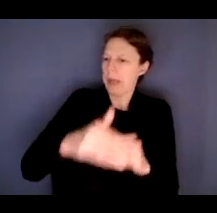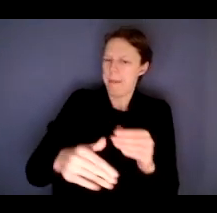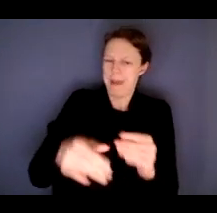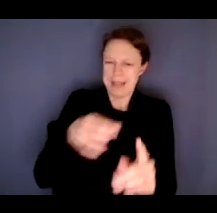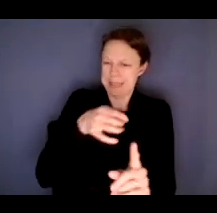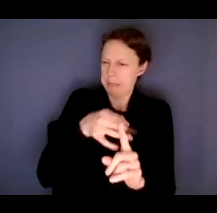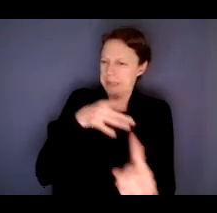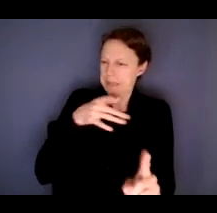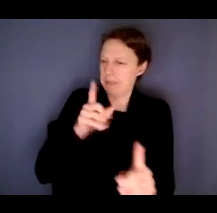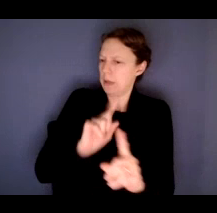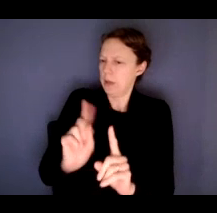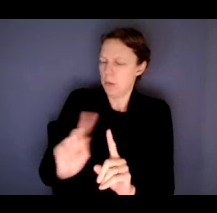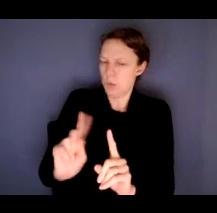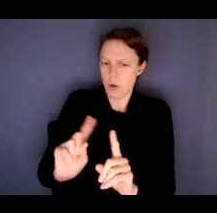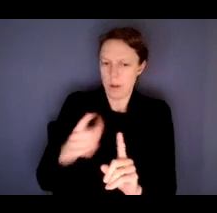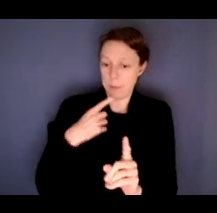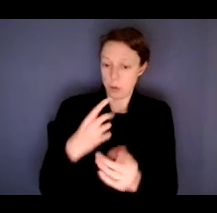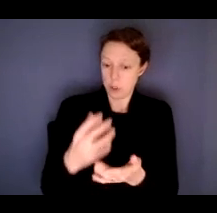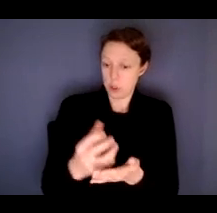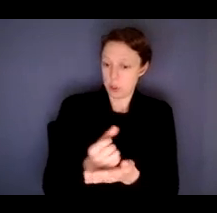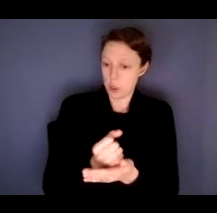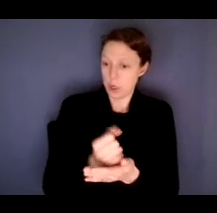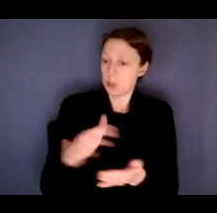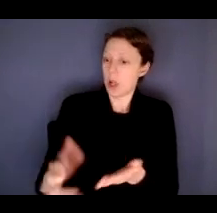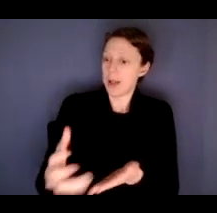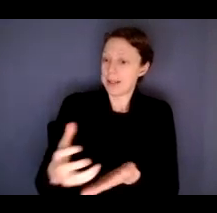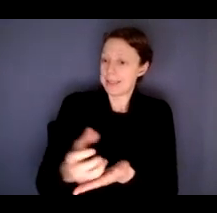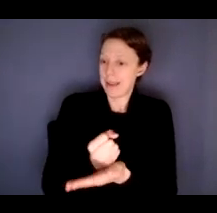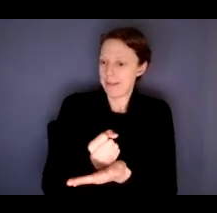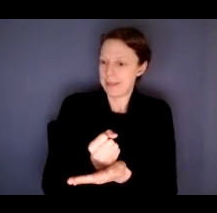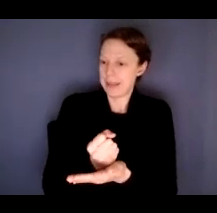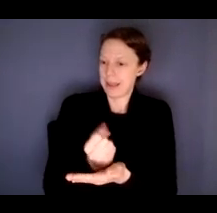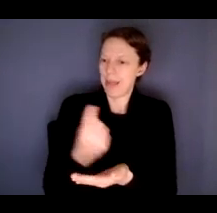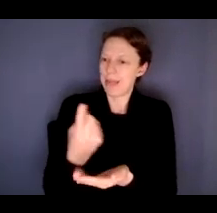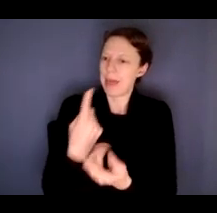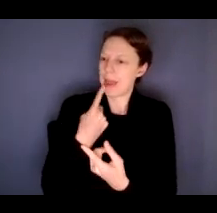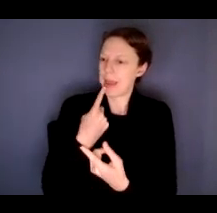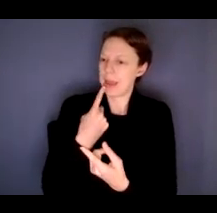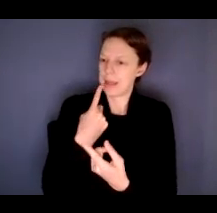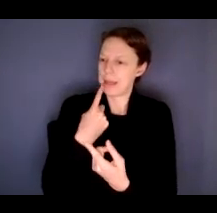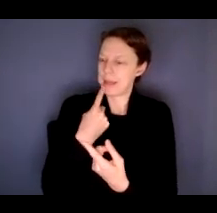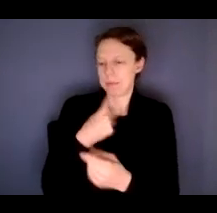child safety when they make decisions call for reviewable decision letters and I believe